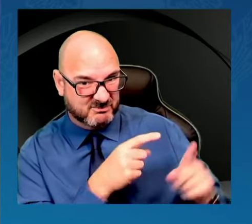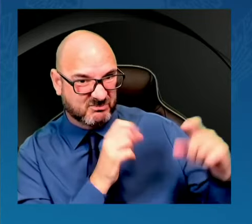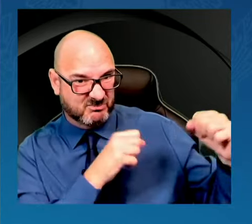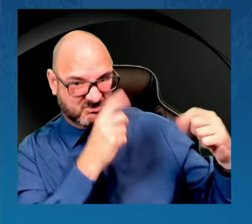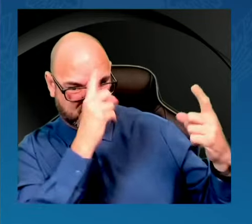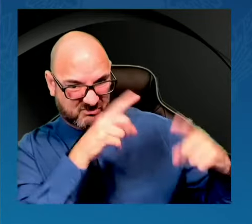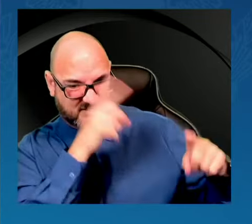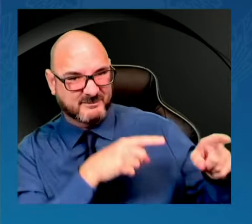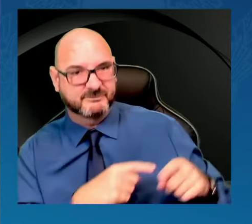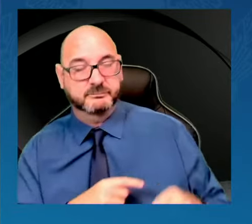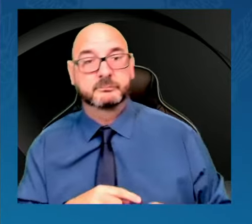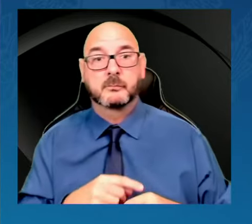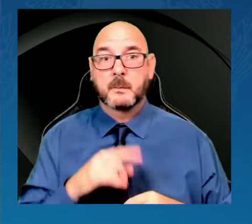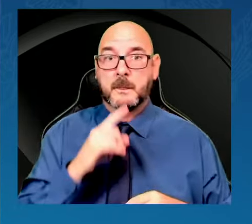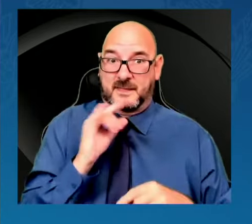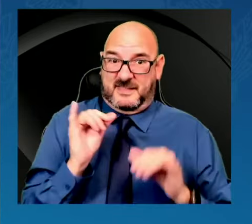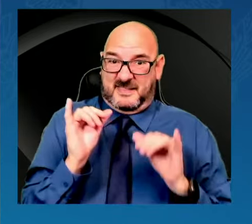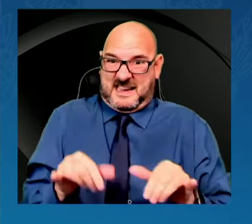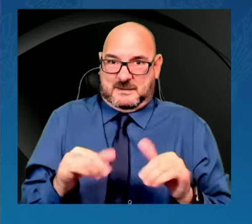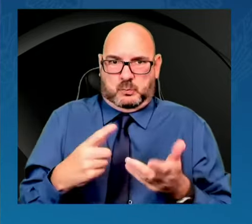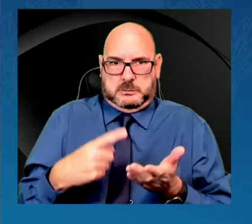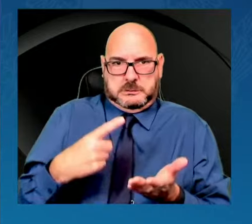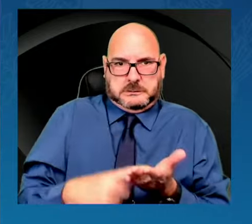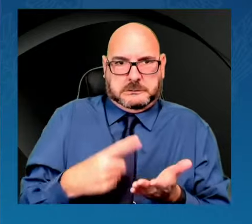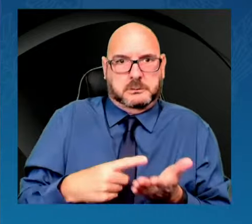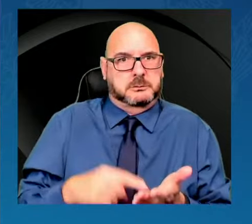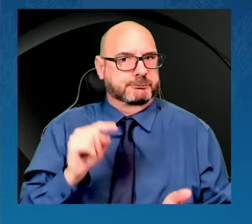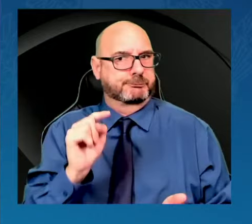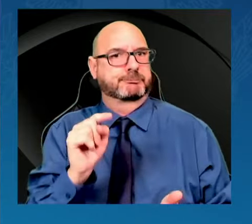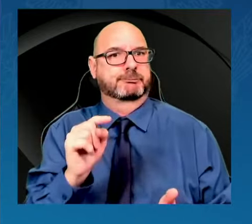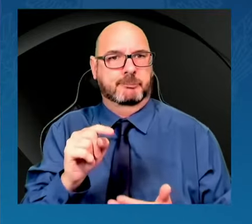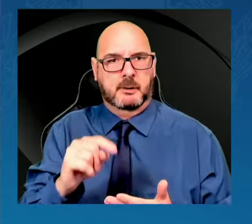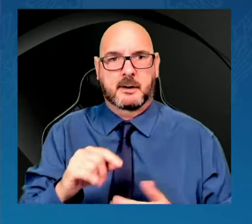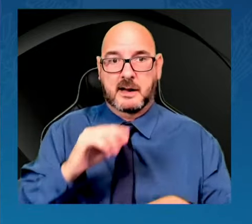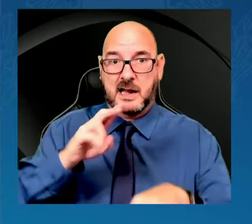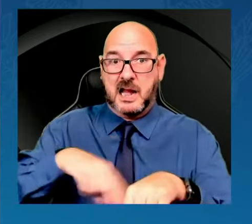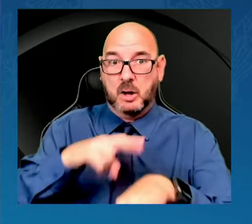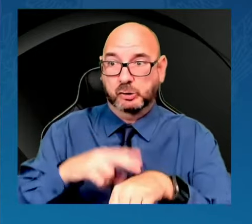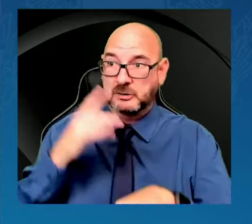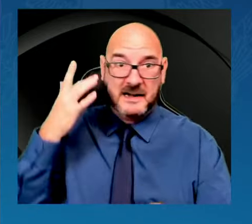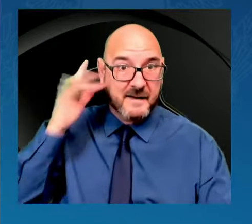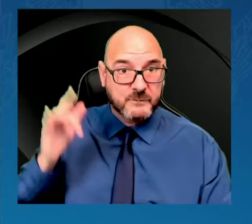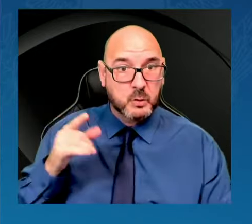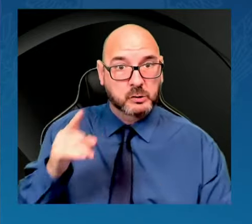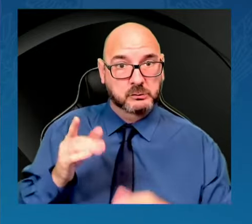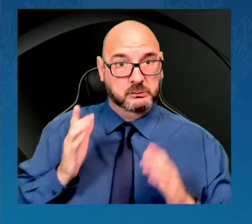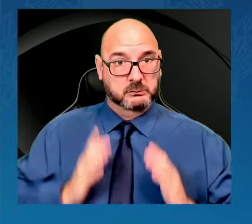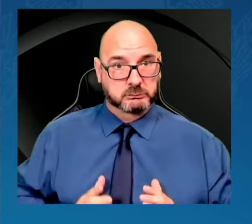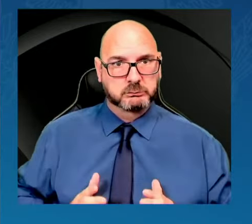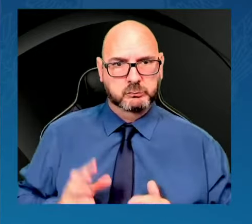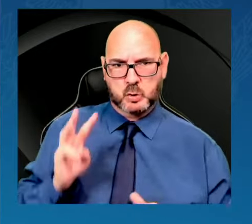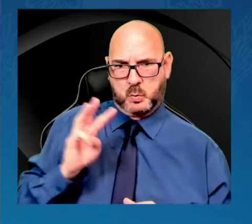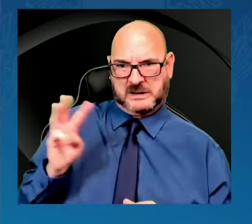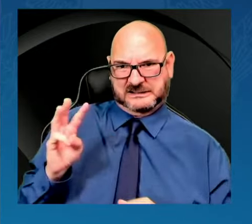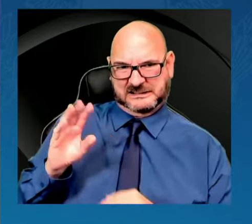Because I -- as a native Californian, all of us as western states, we understand what it means. We -- you know, I grew up with drought.